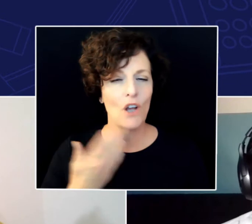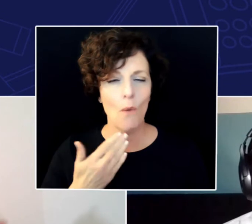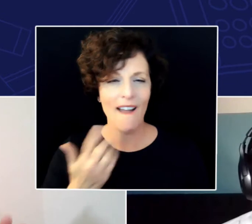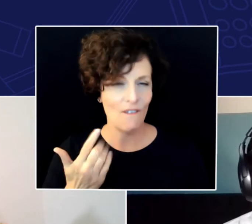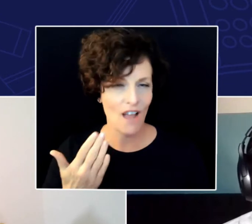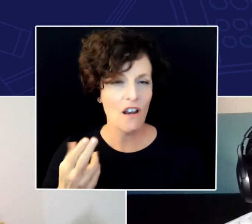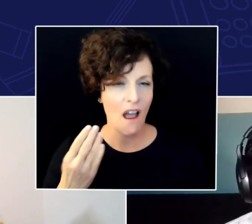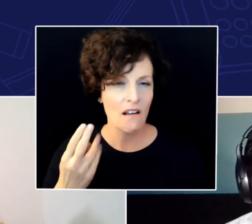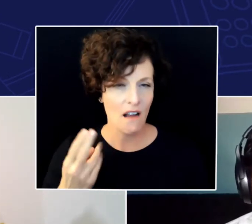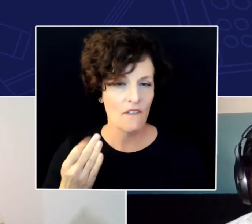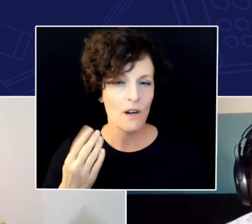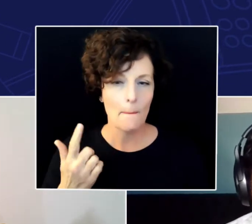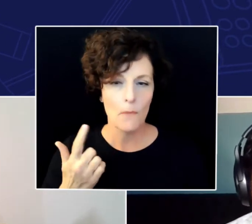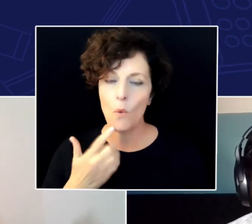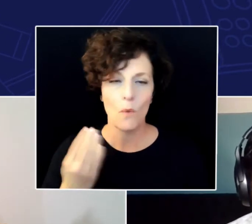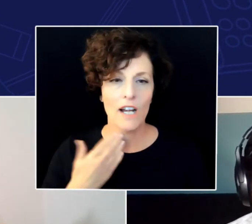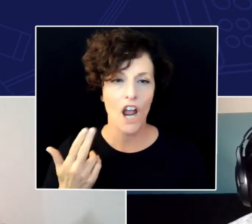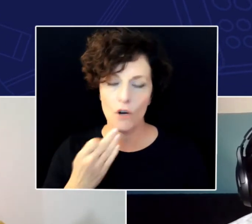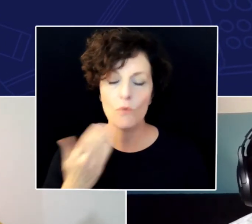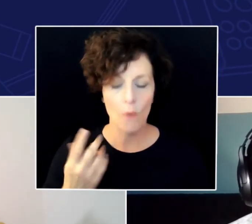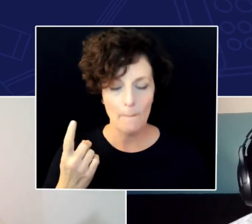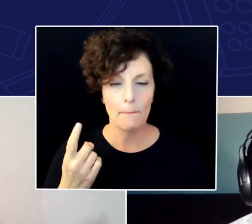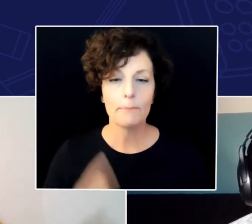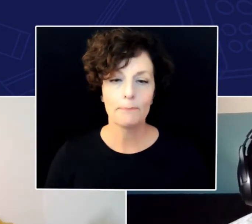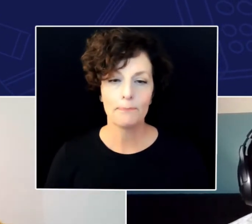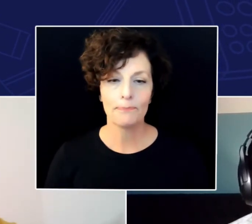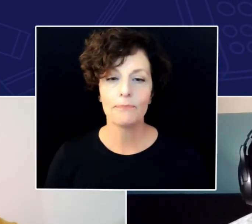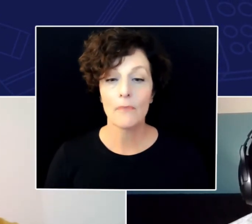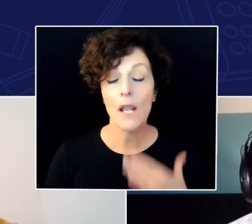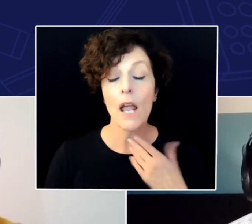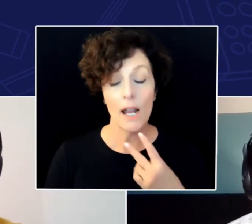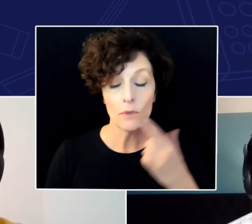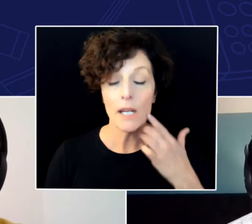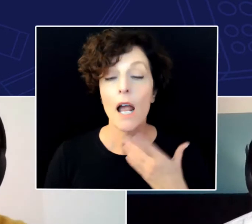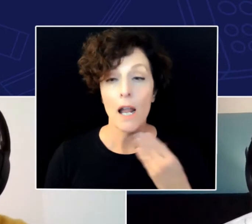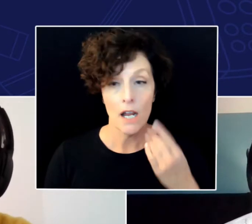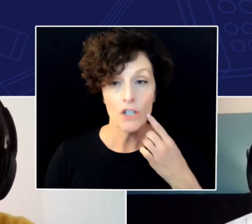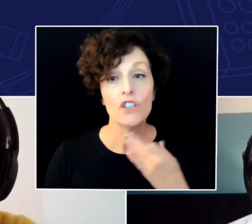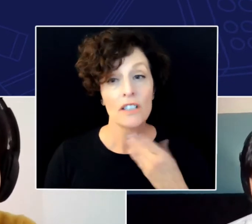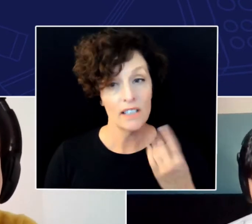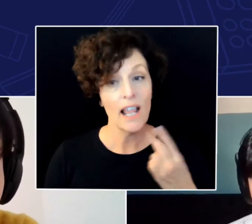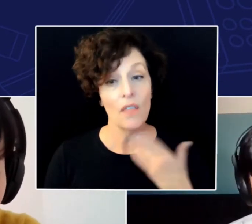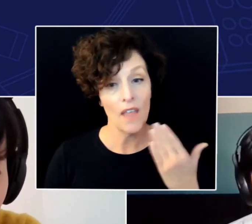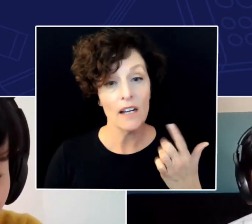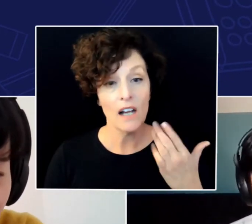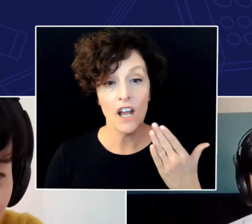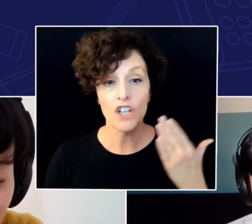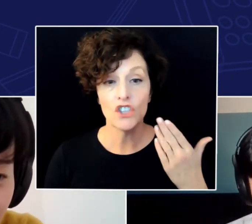So I felt uncomfortable when I grew up. [ZAIN:] Actually, I understand that a lot.